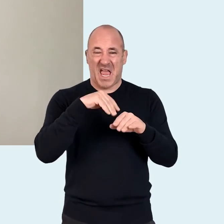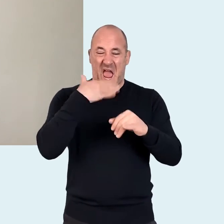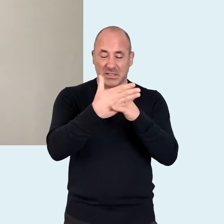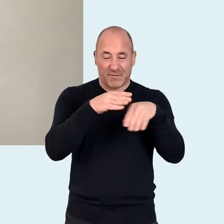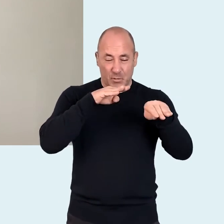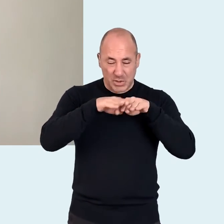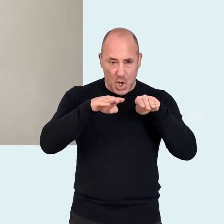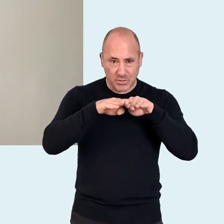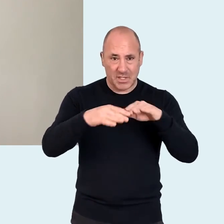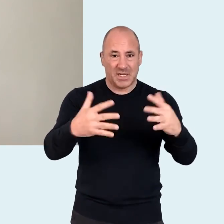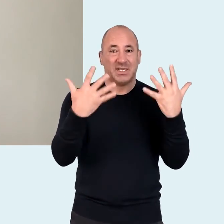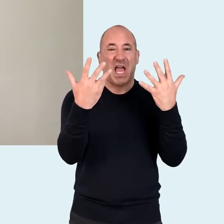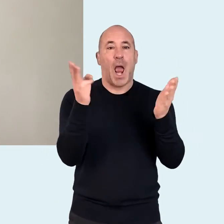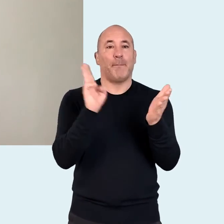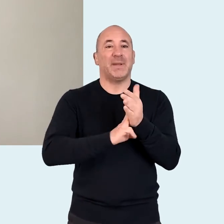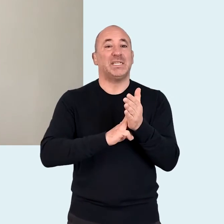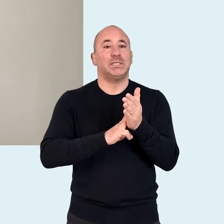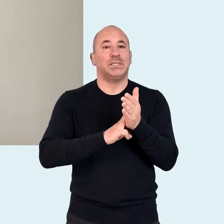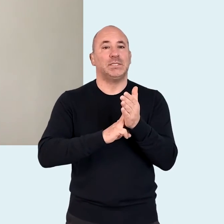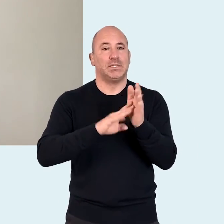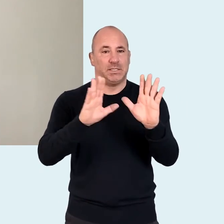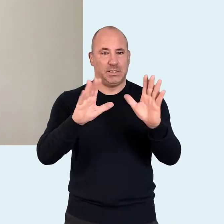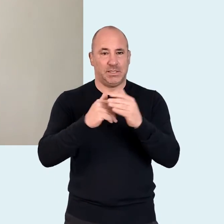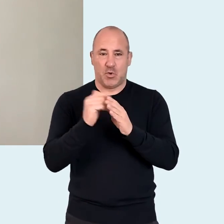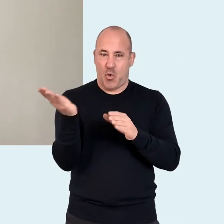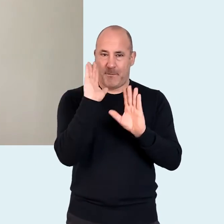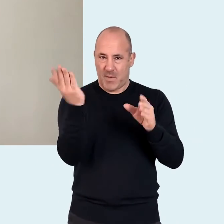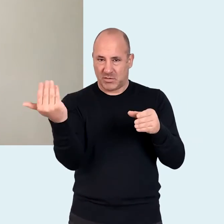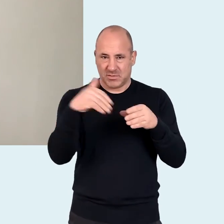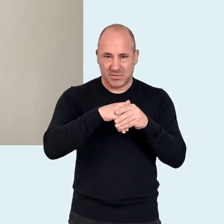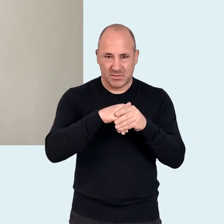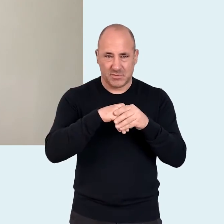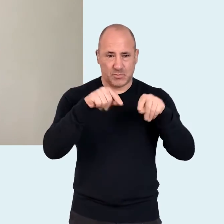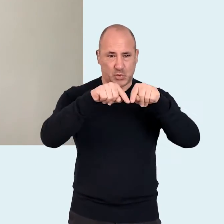the end of every rehearsal day. Everybody takes part, it's in the studio and it's ten